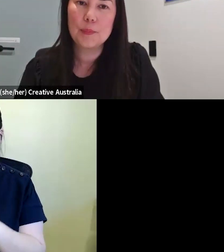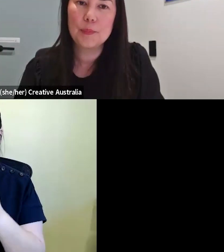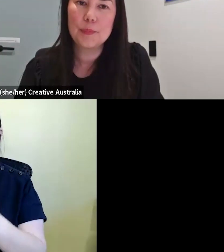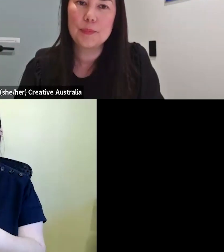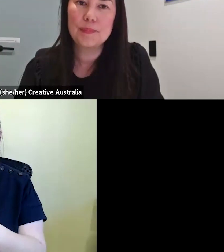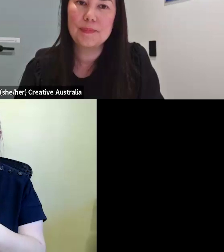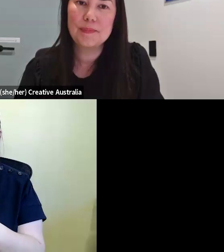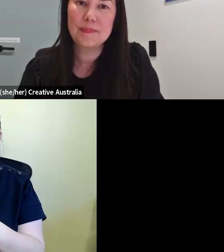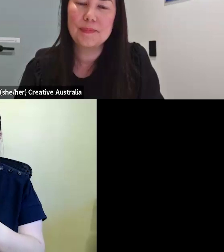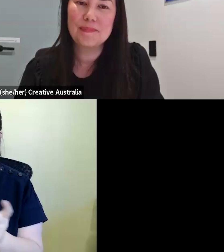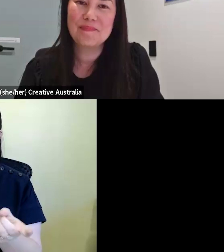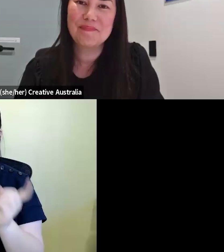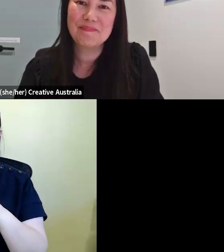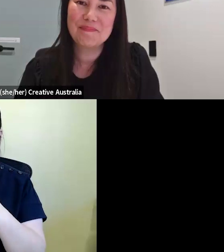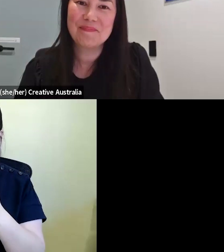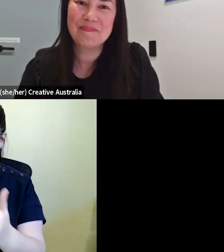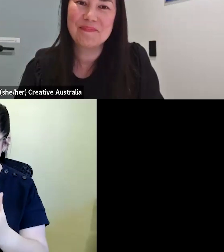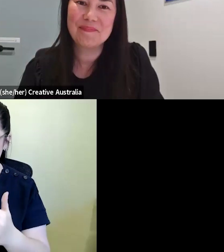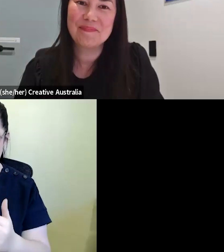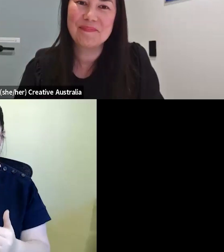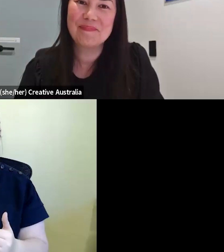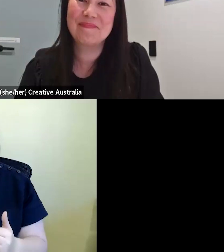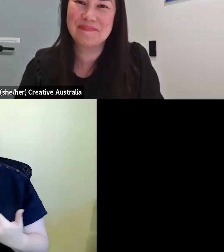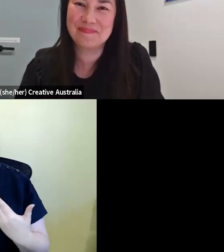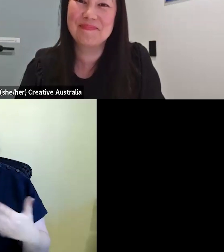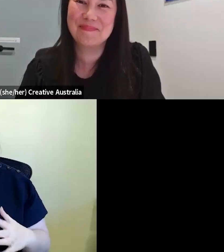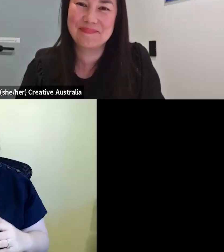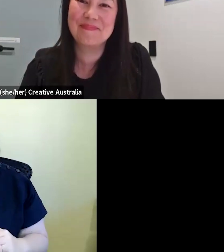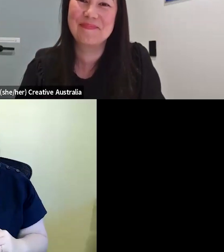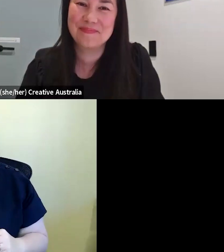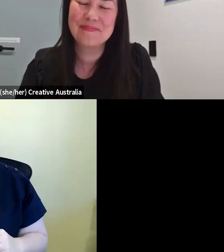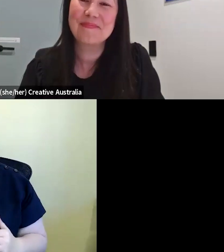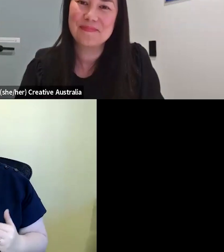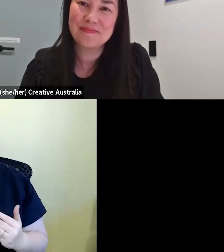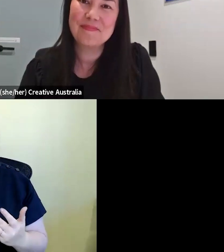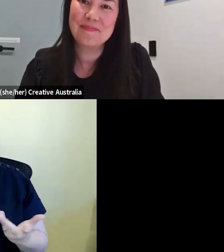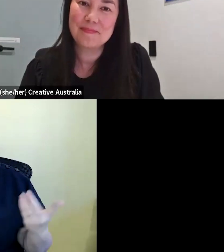purposefully and with Mikala have had many back and forth as to whether we include it or not.